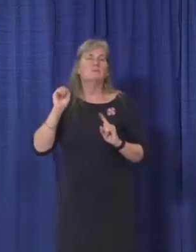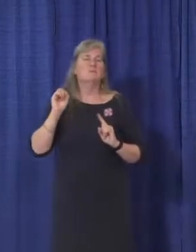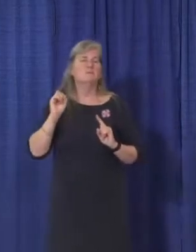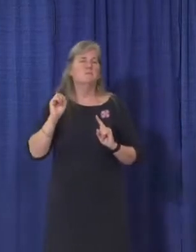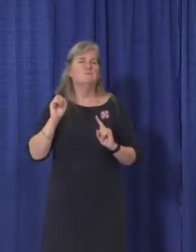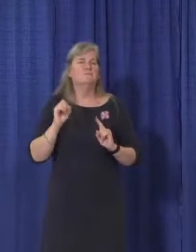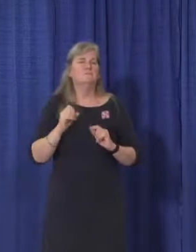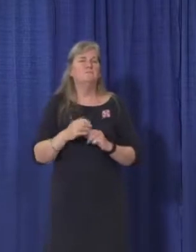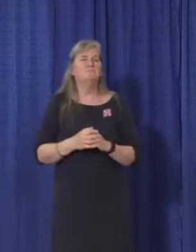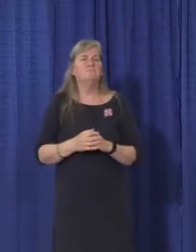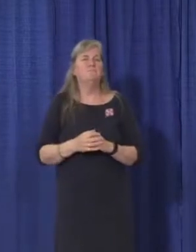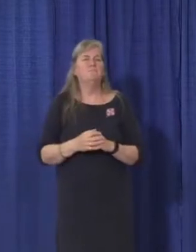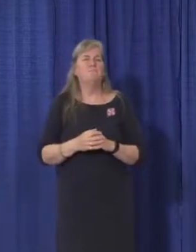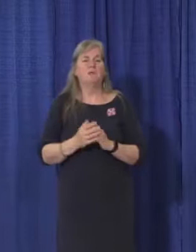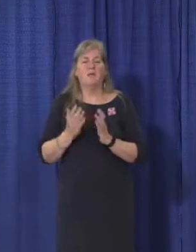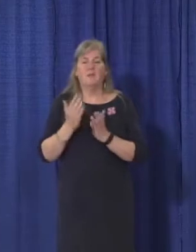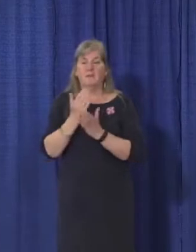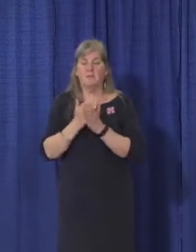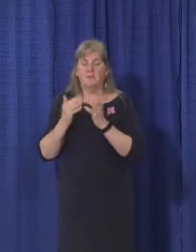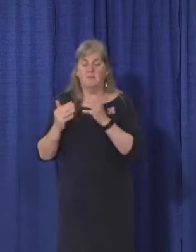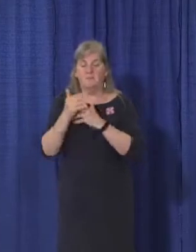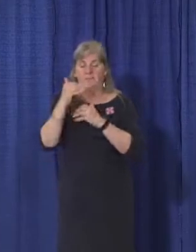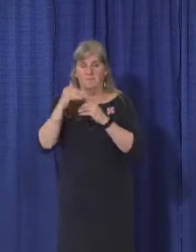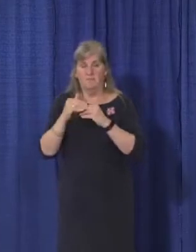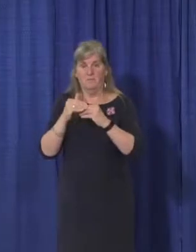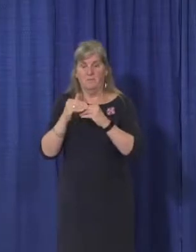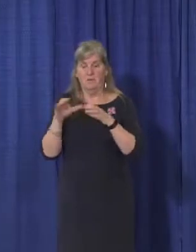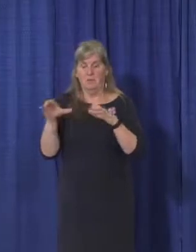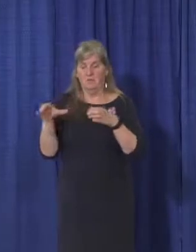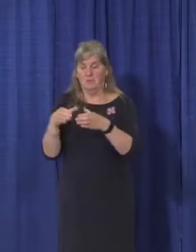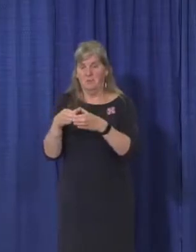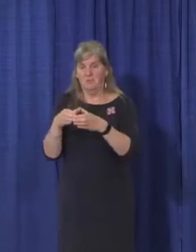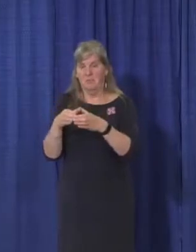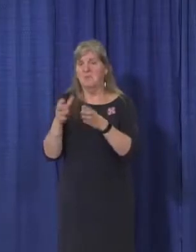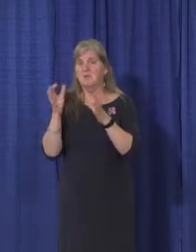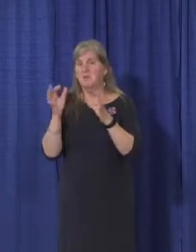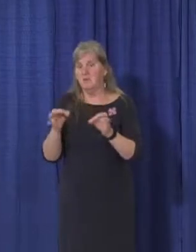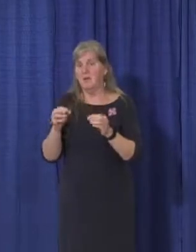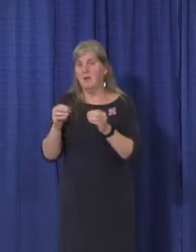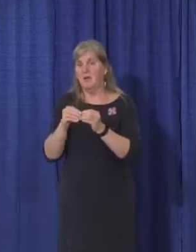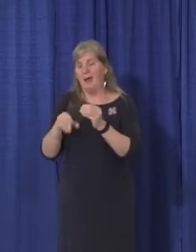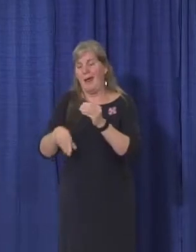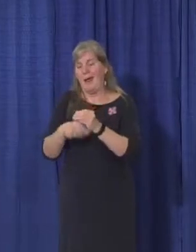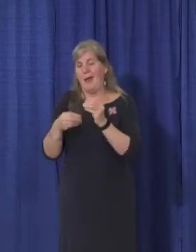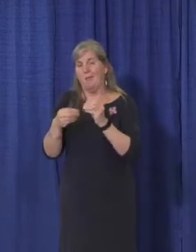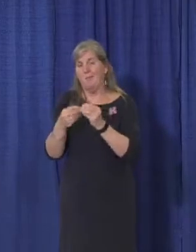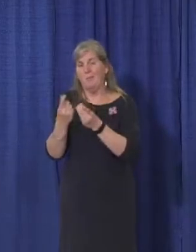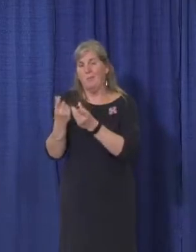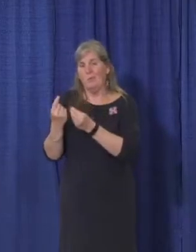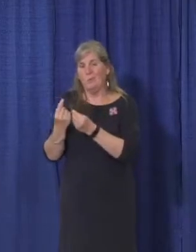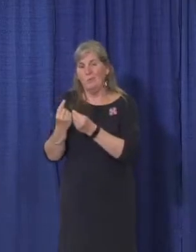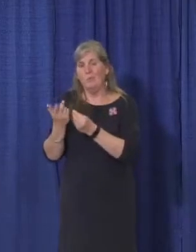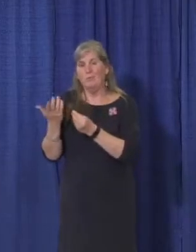Some First Nations have taken some additional steps and we